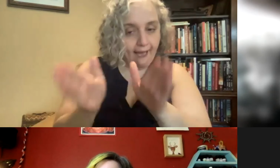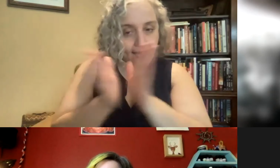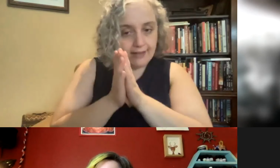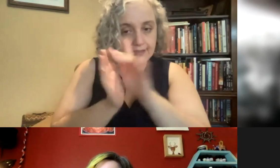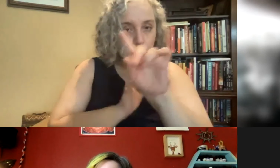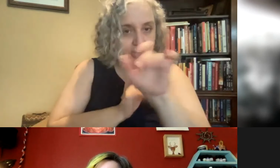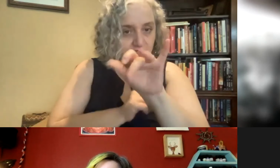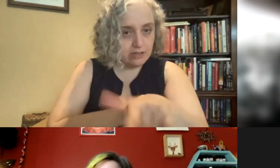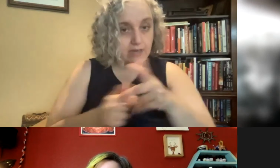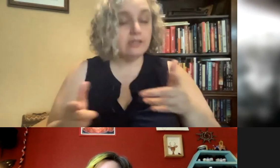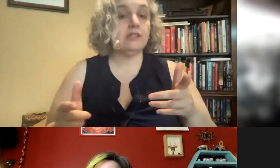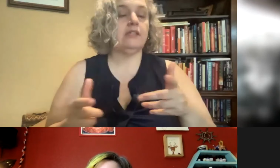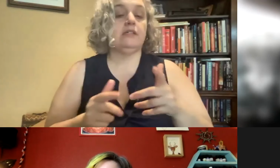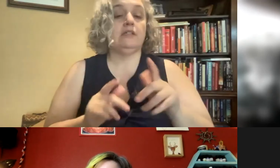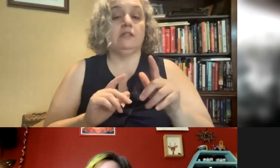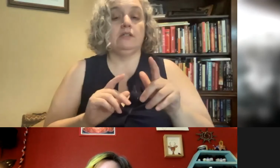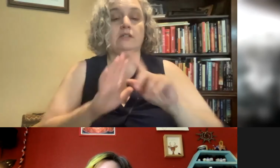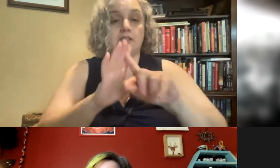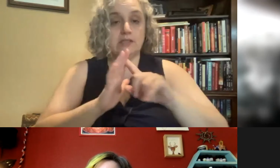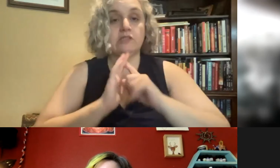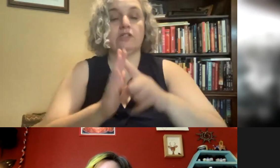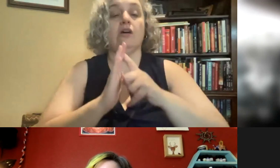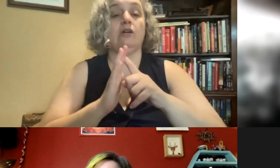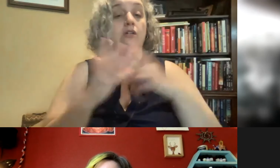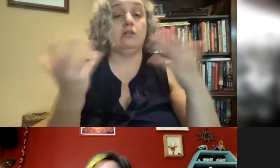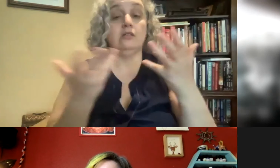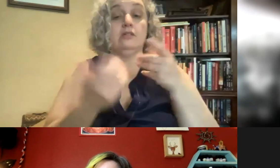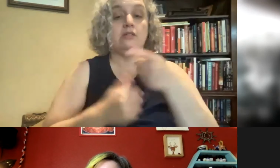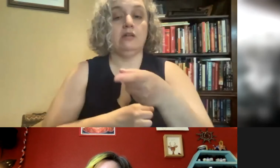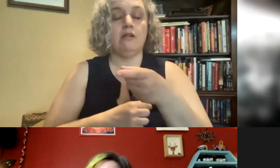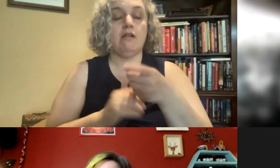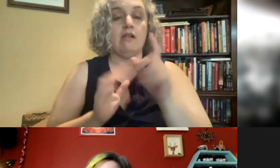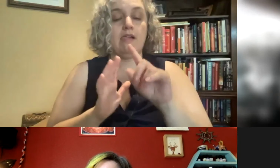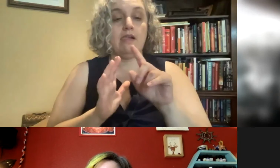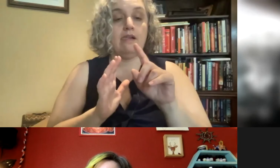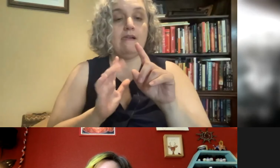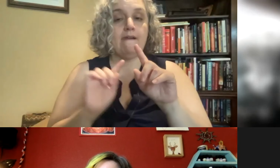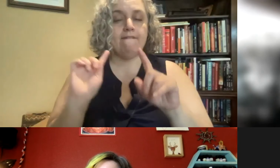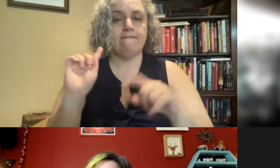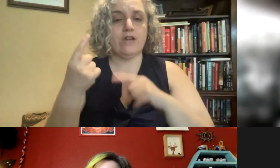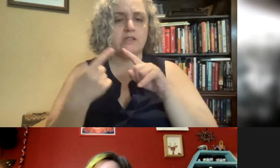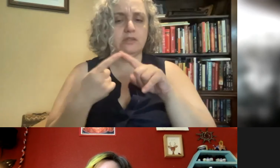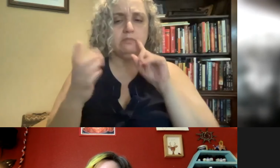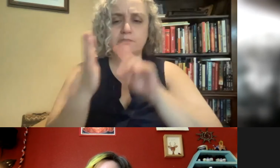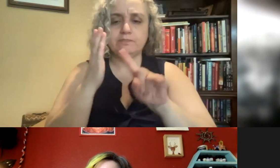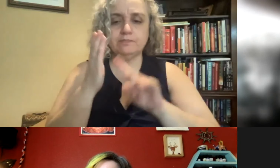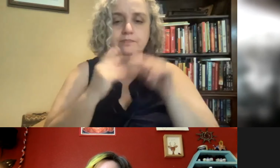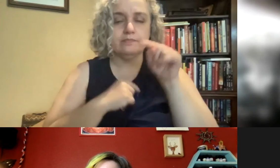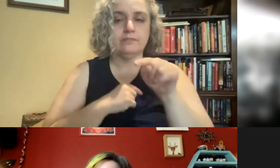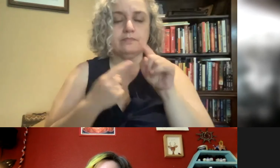Let's just start at the beginning. First of all, I'm just going to check in with